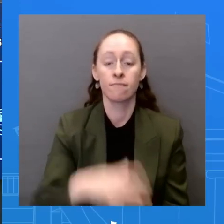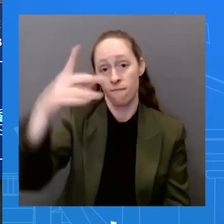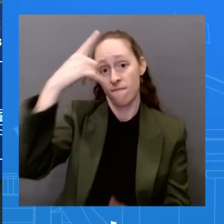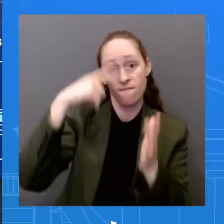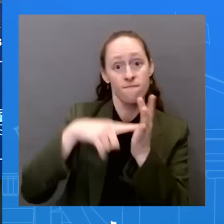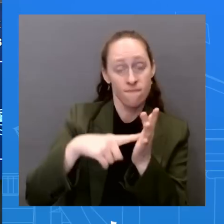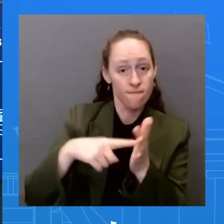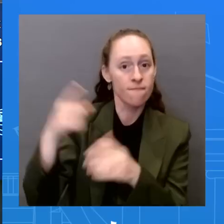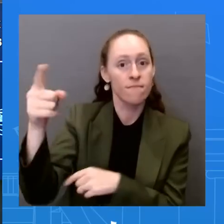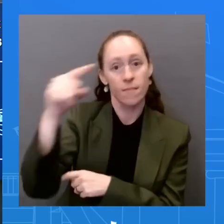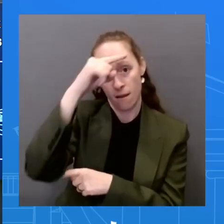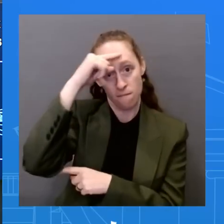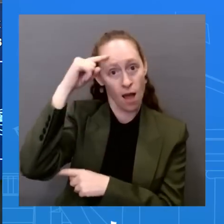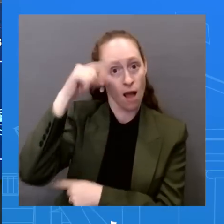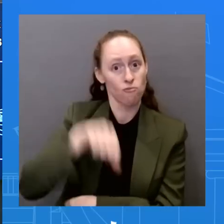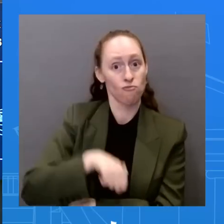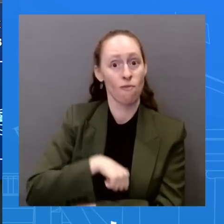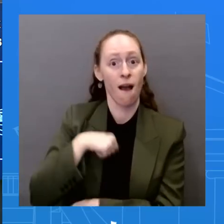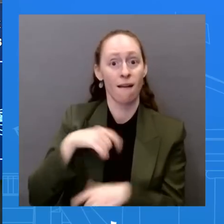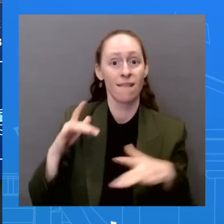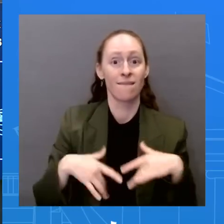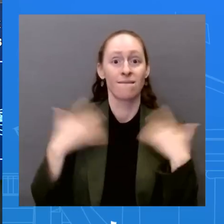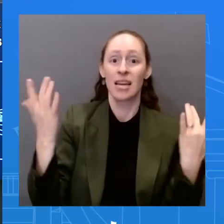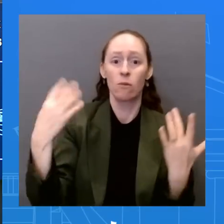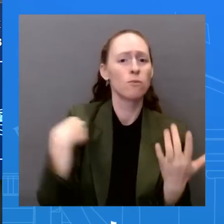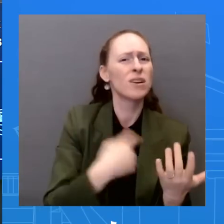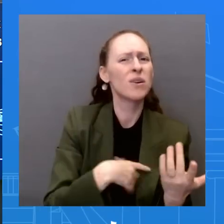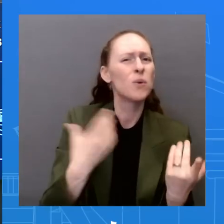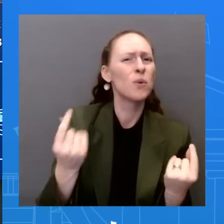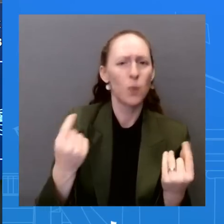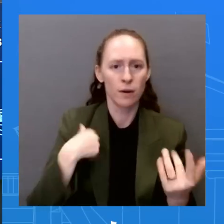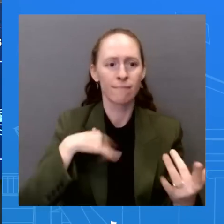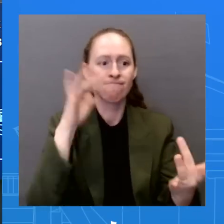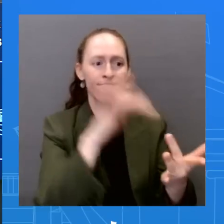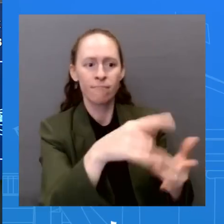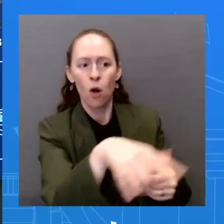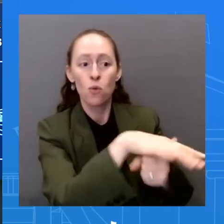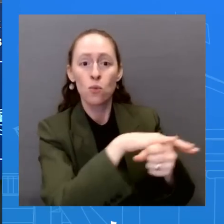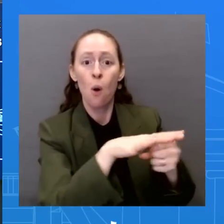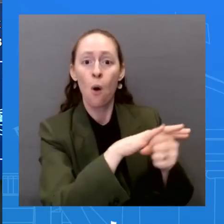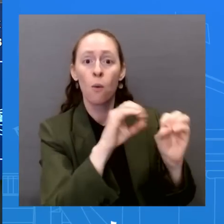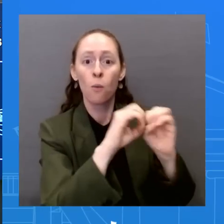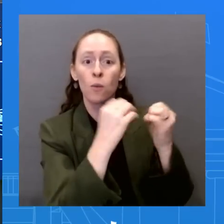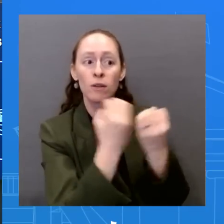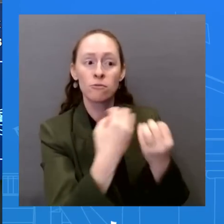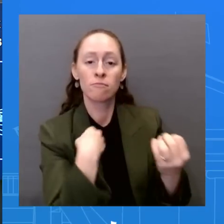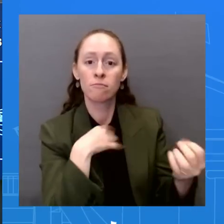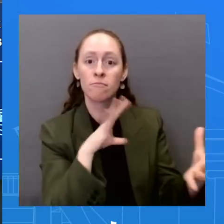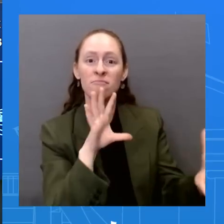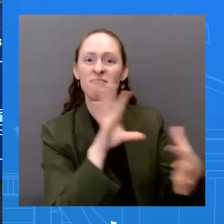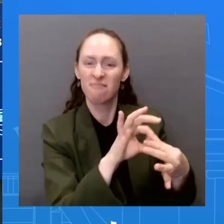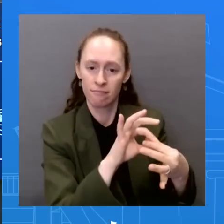The local jurisdictions, in fact, interacted with those. And that's really what the story of success is about with these events.